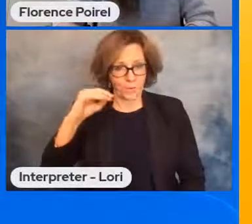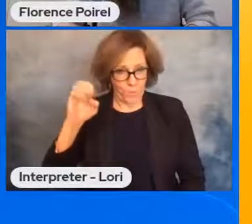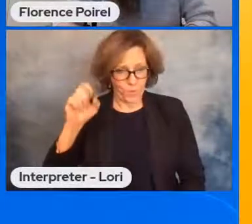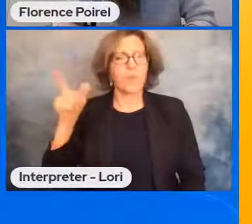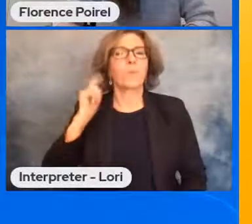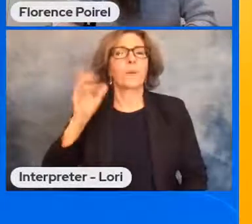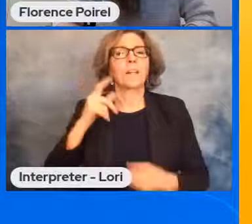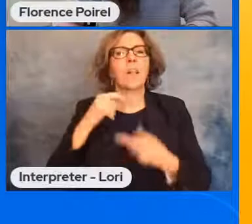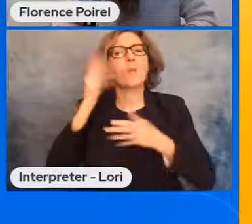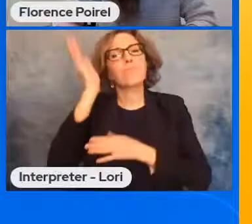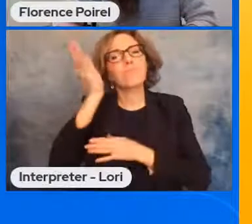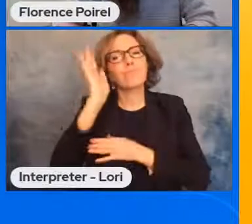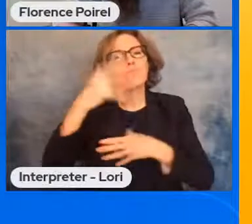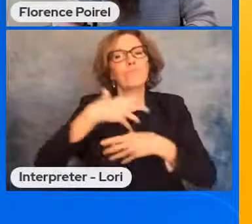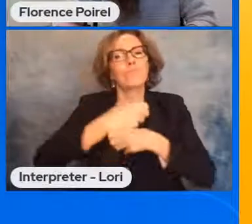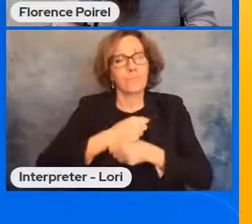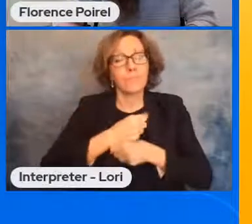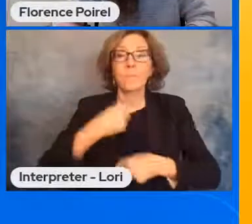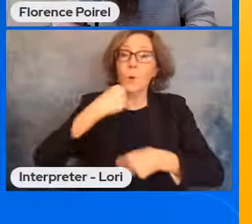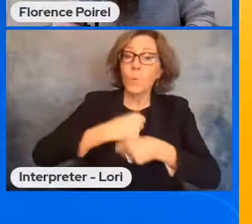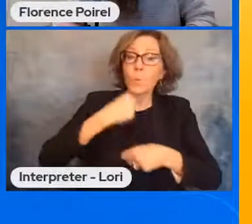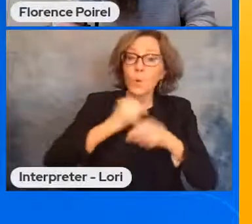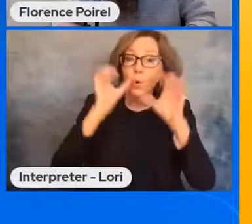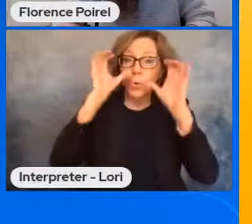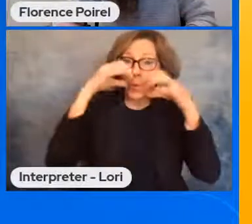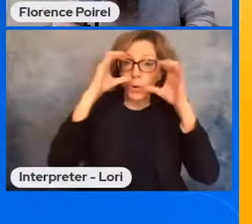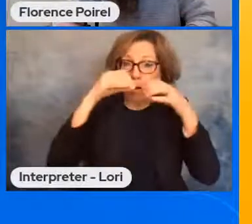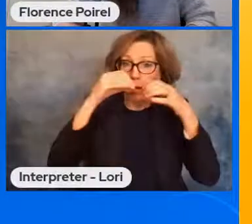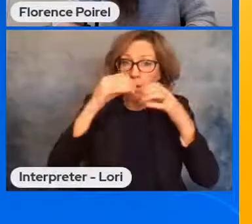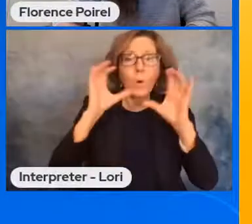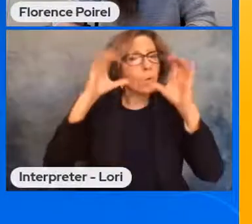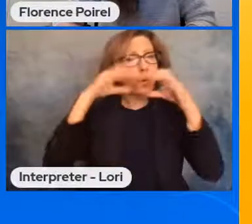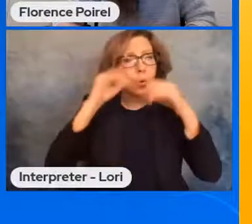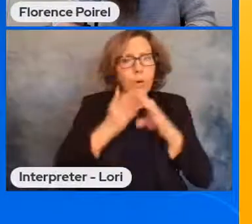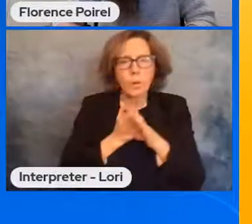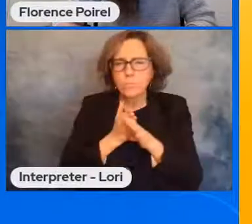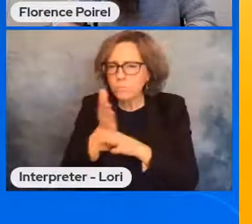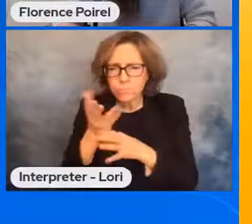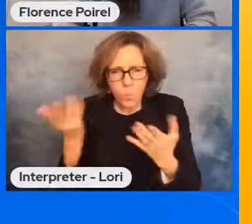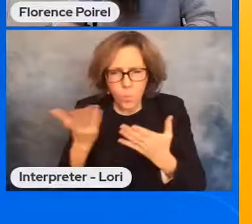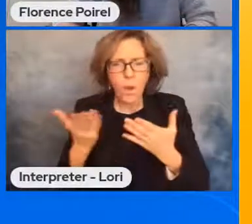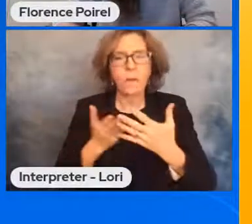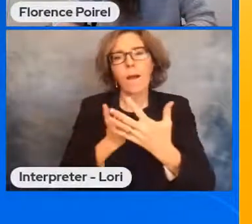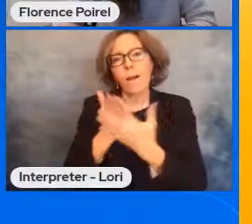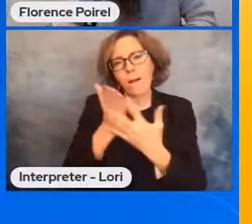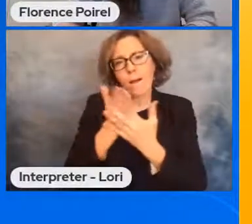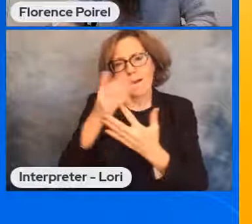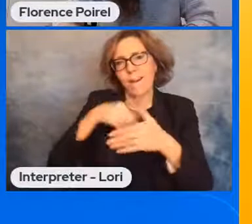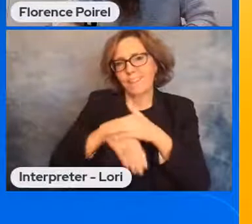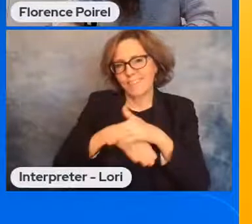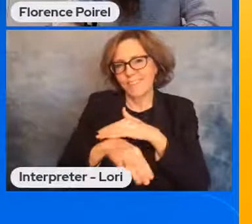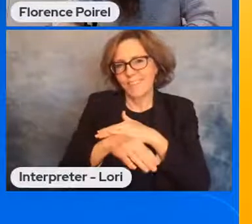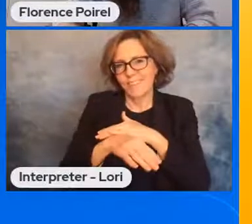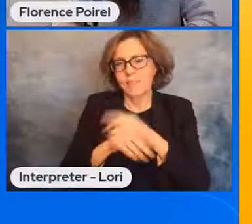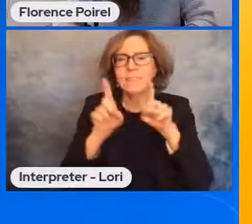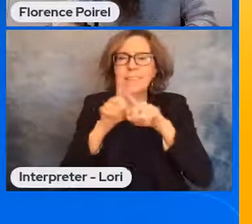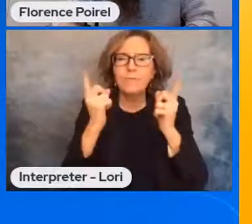He leads Google efforts around the accessibility of products, people, both Googlers and end users, and partnerships.